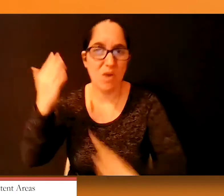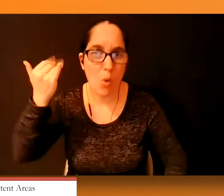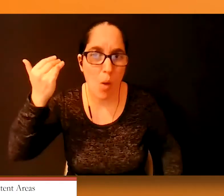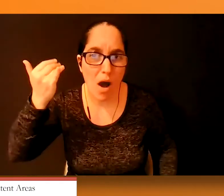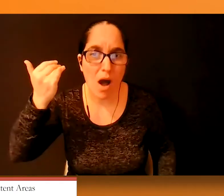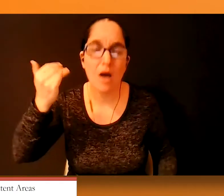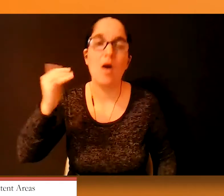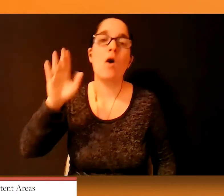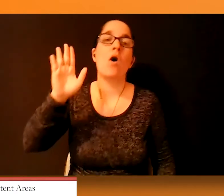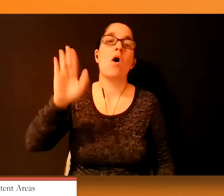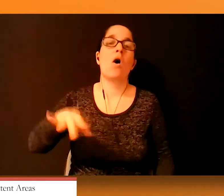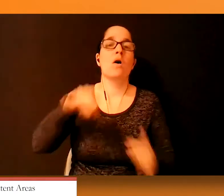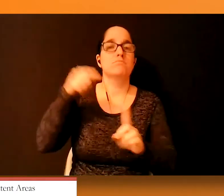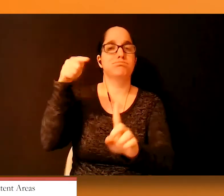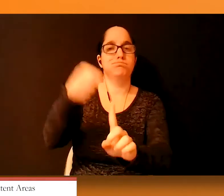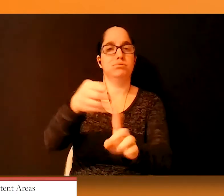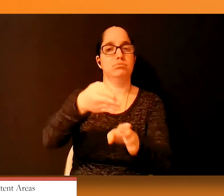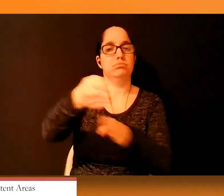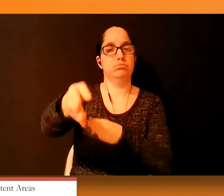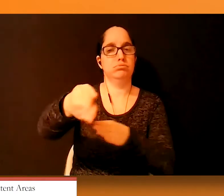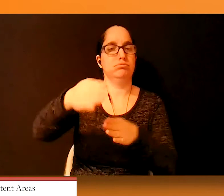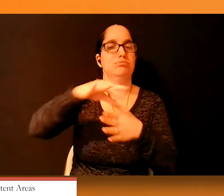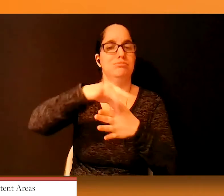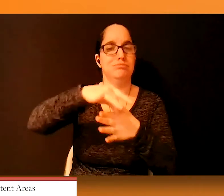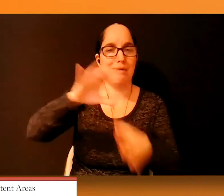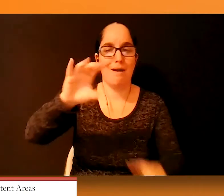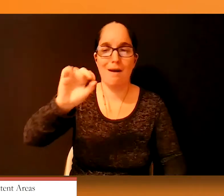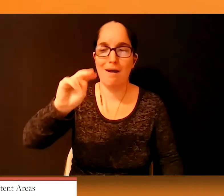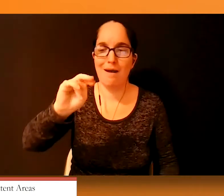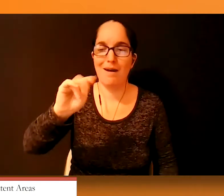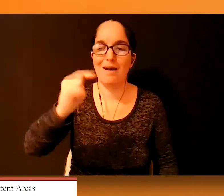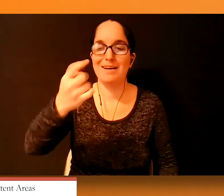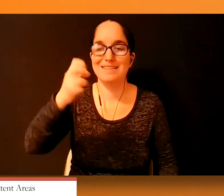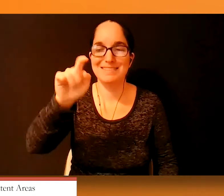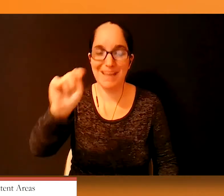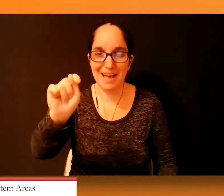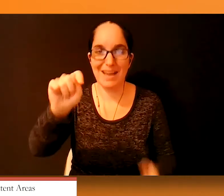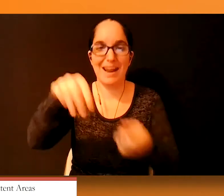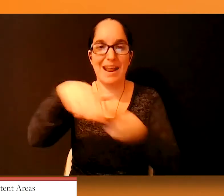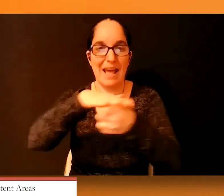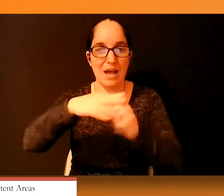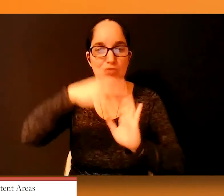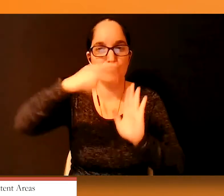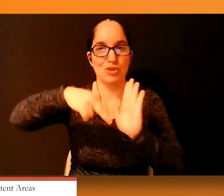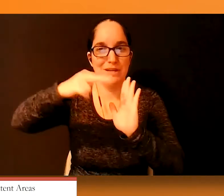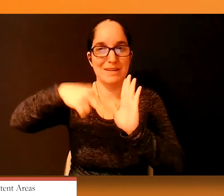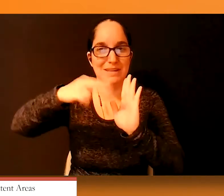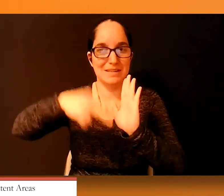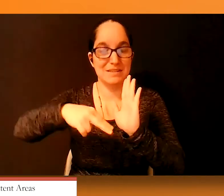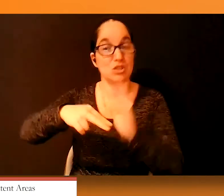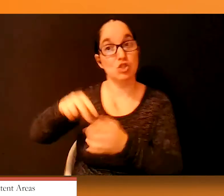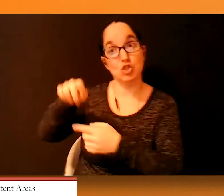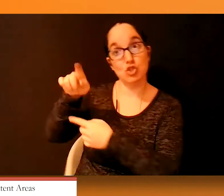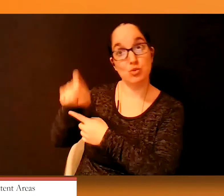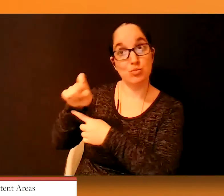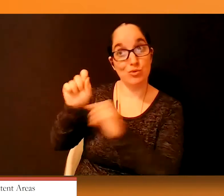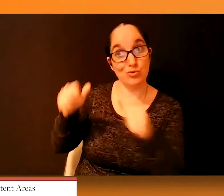Oh, content area reading. It was a very popular thing to say, "Let's do content area reading." Content area reading was supposed to be